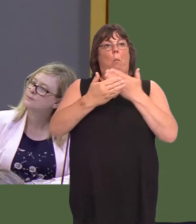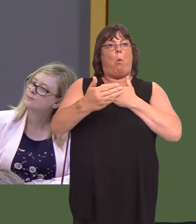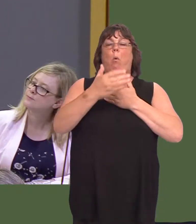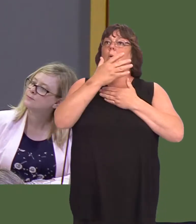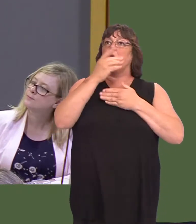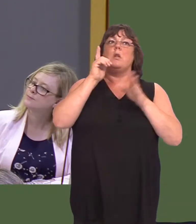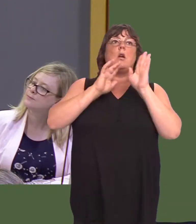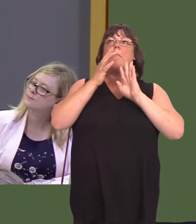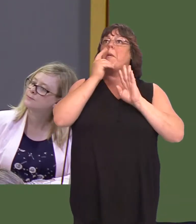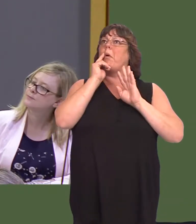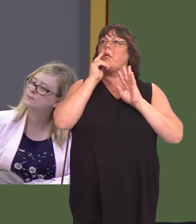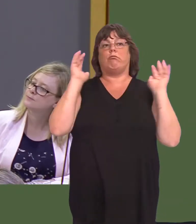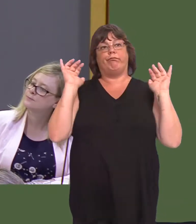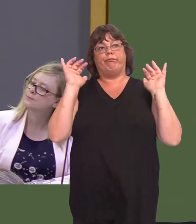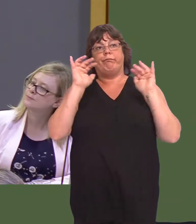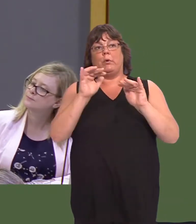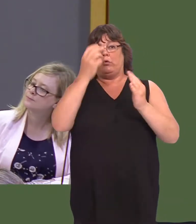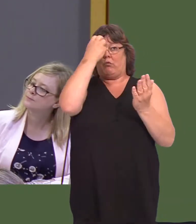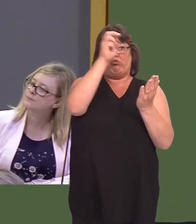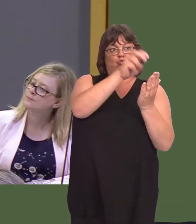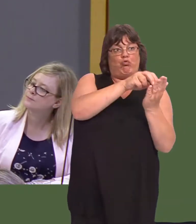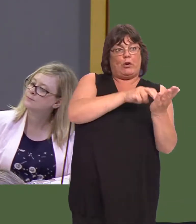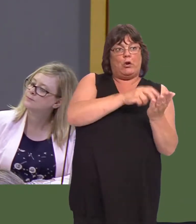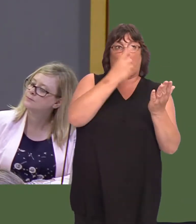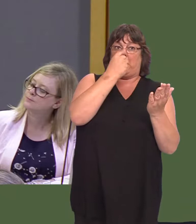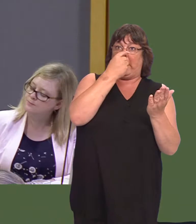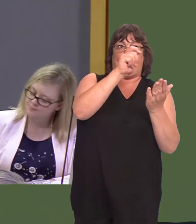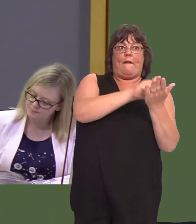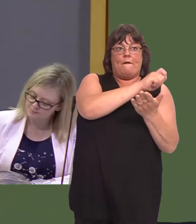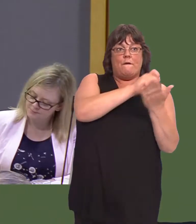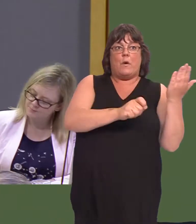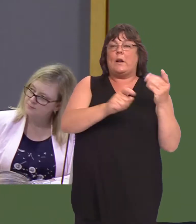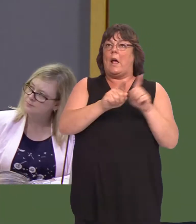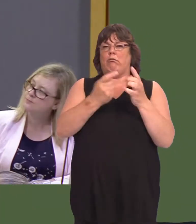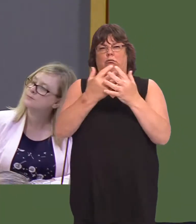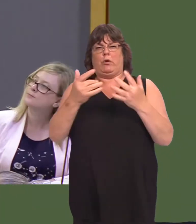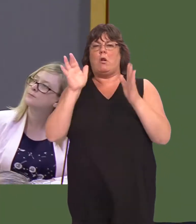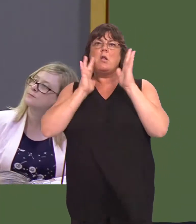in the number of young people both registering to vote and an apparently unprecedented high